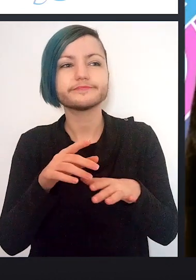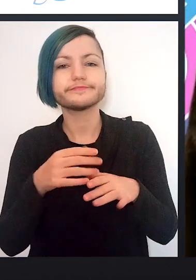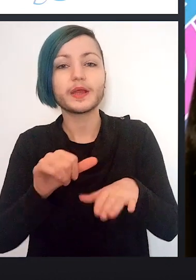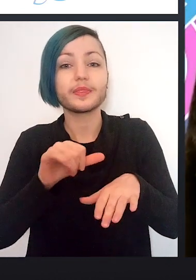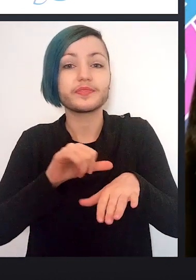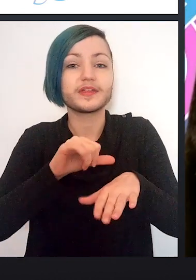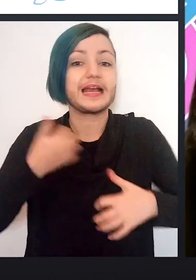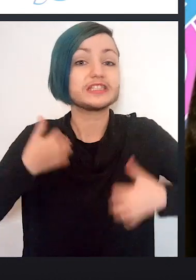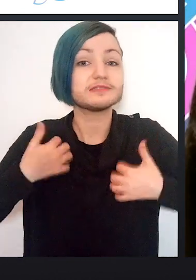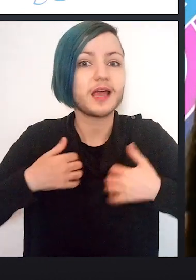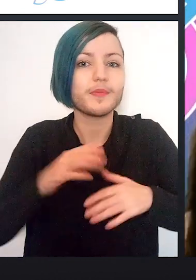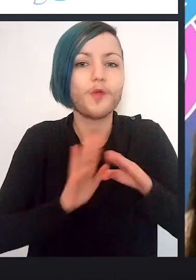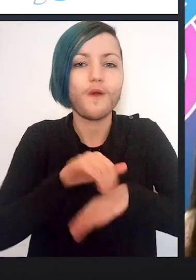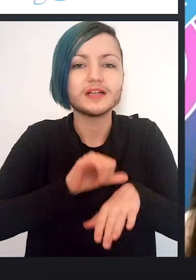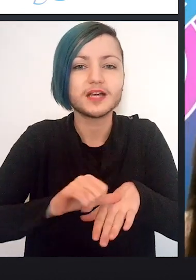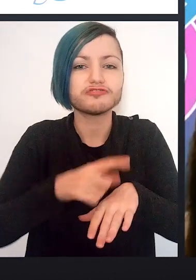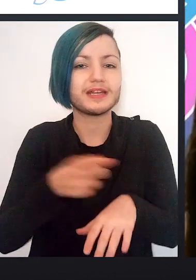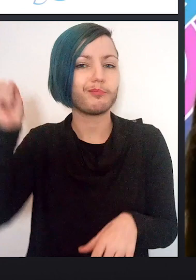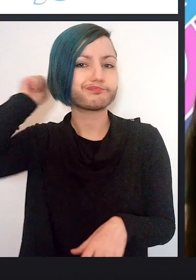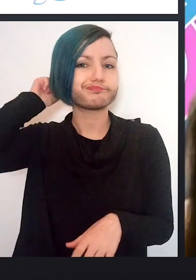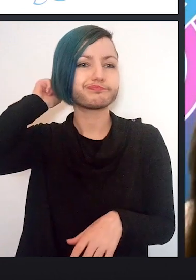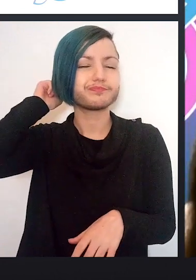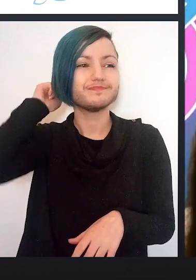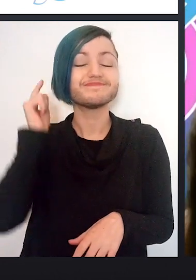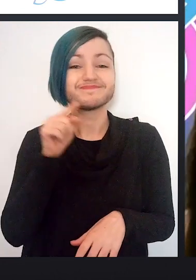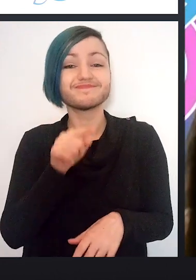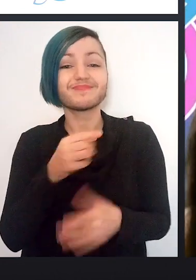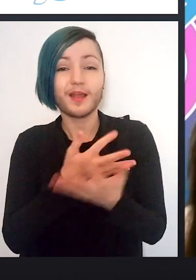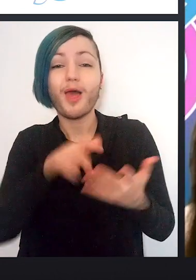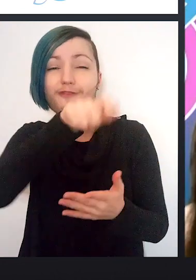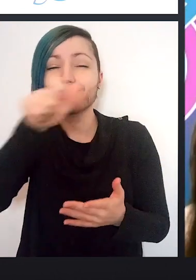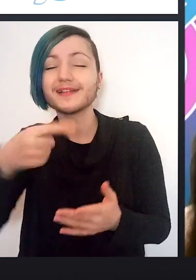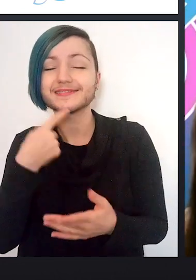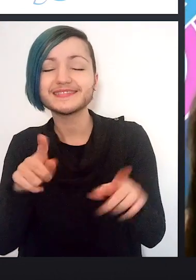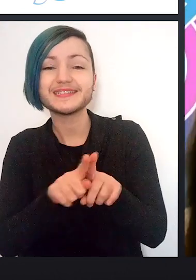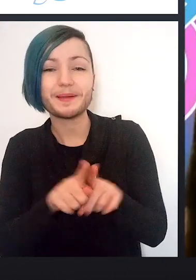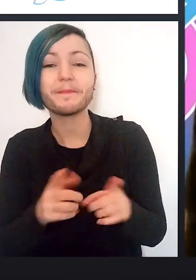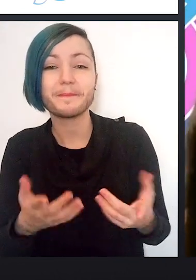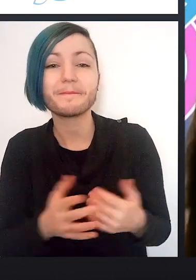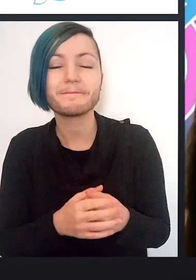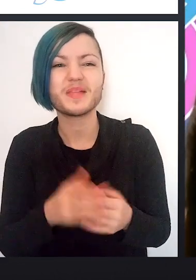something we hear quite a lot of actually, and I think it's a bit of a coping strategy. t is, yes.